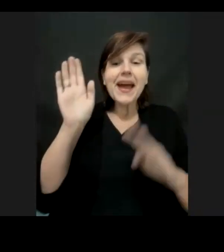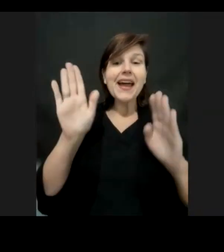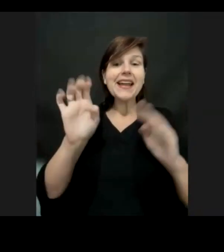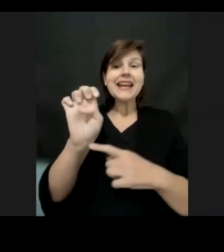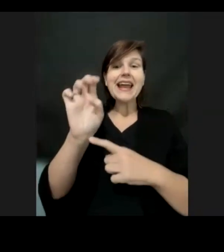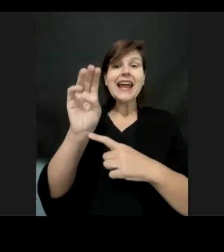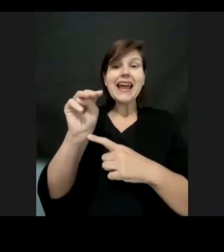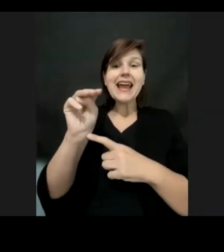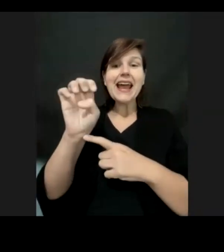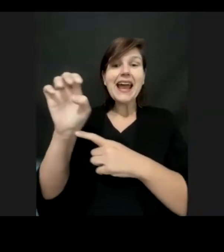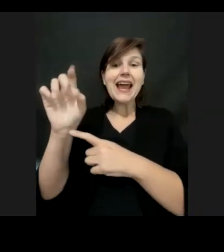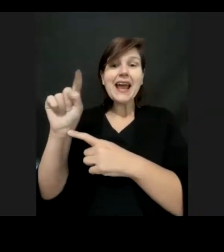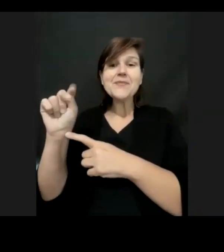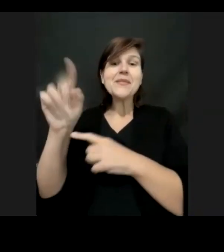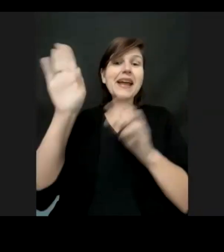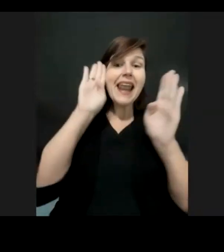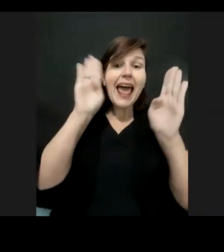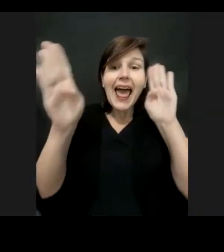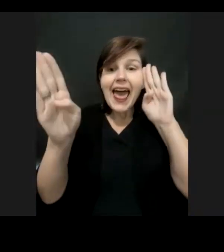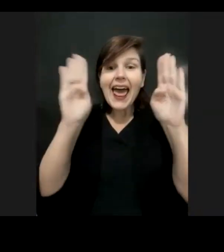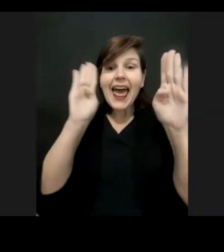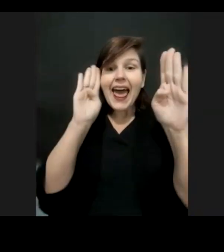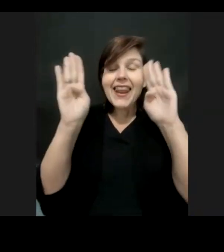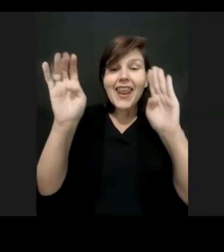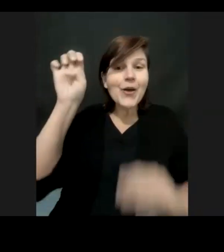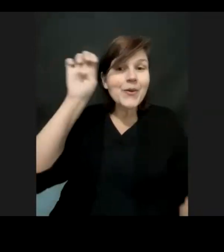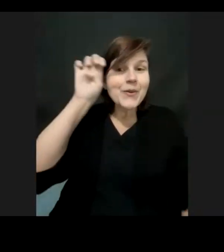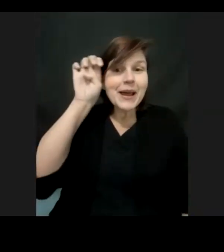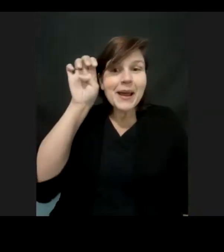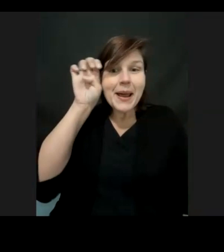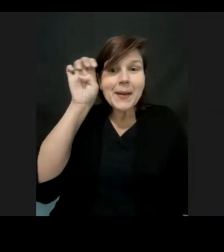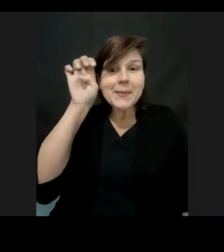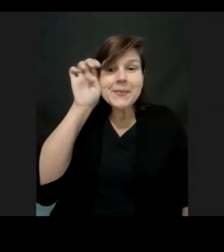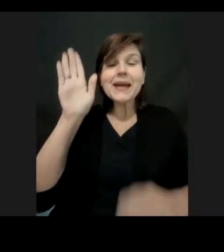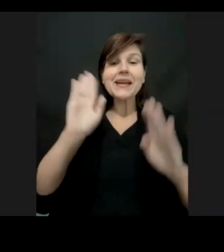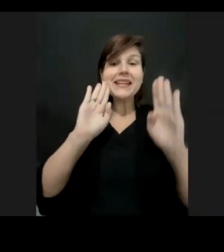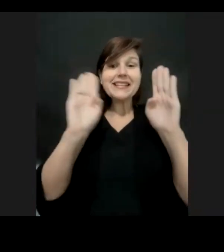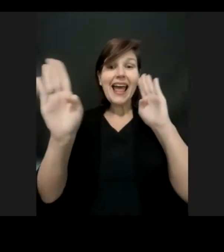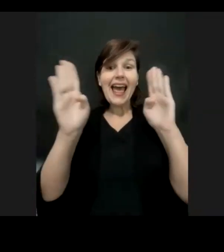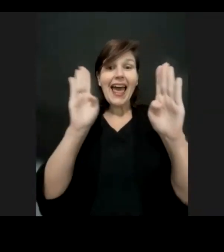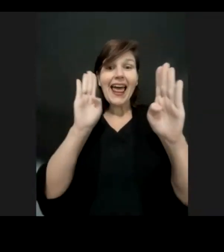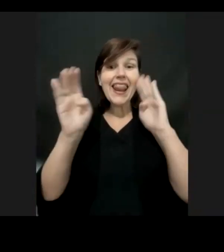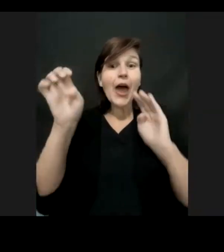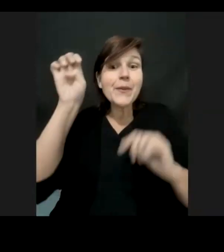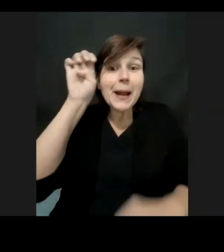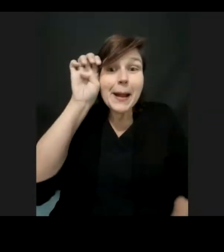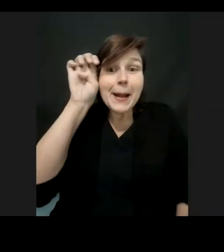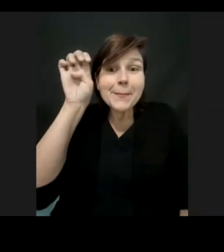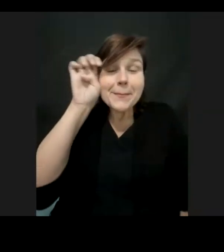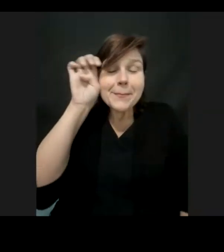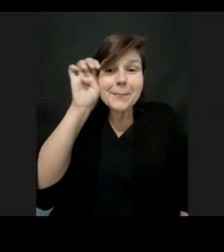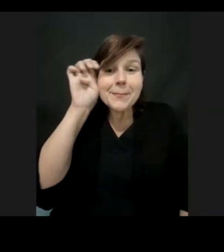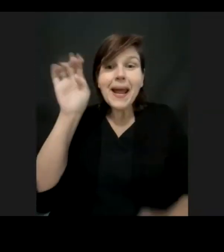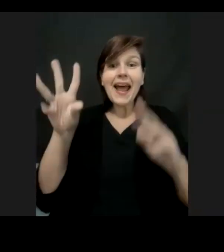Emmett, Emmett, hello, Emmett. Emmett, whoop!